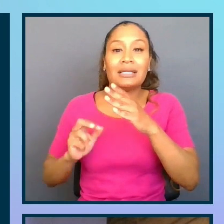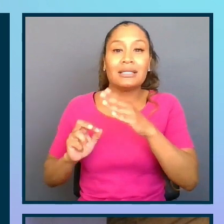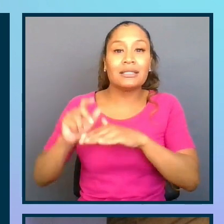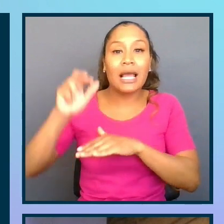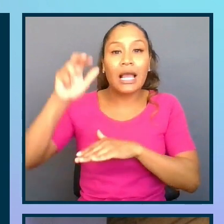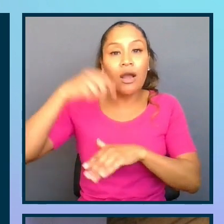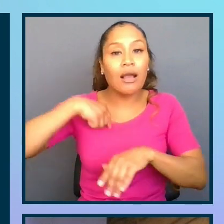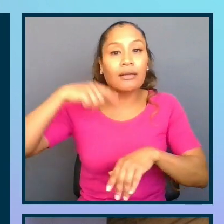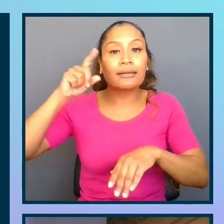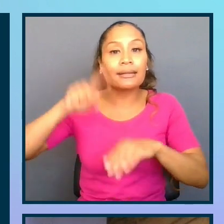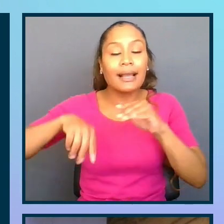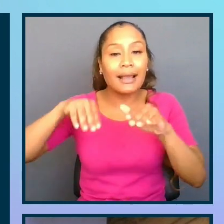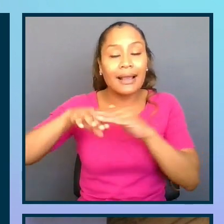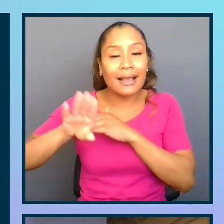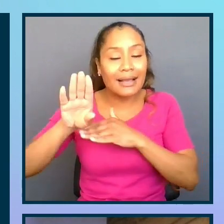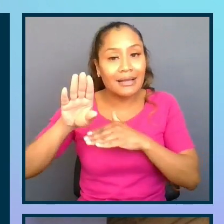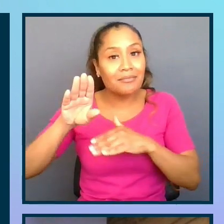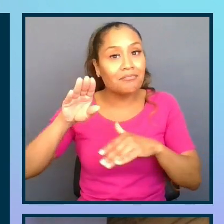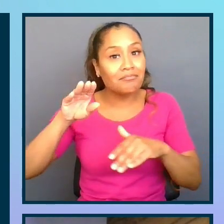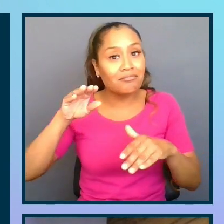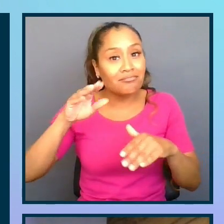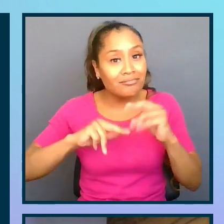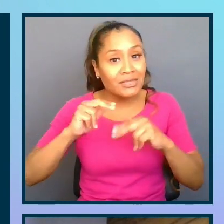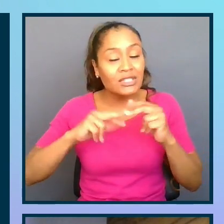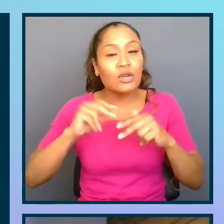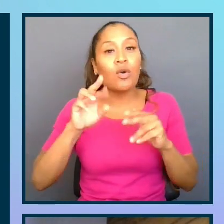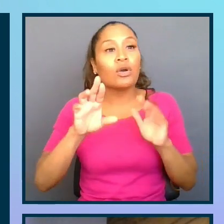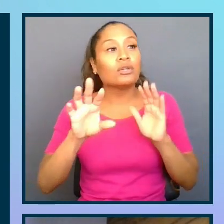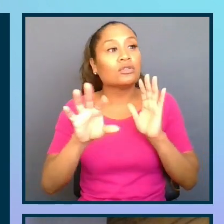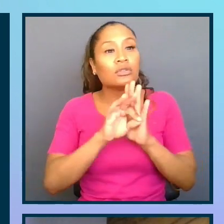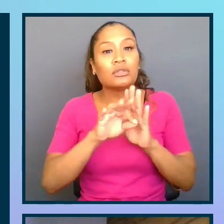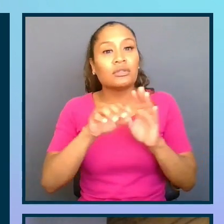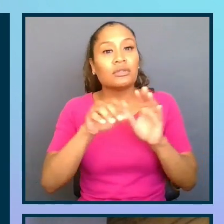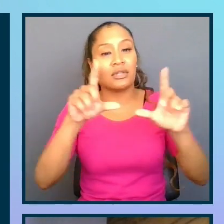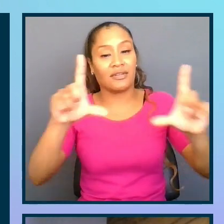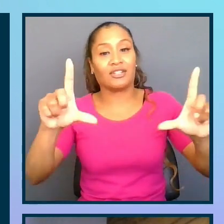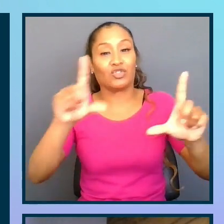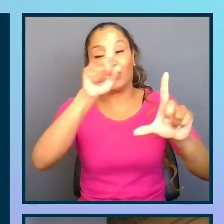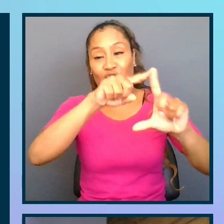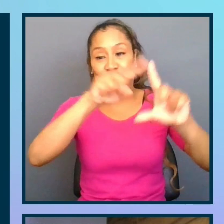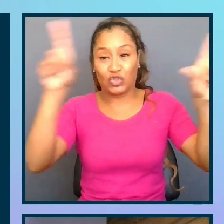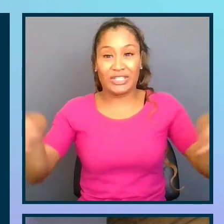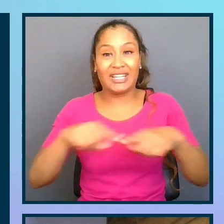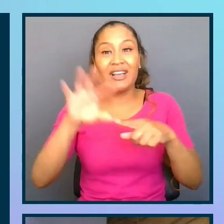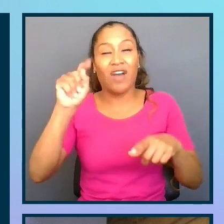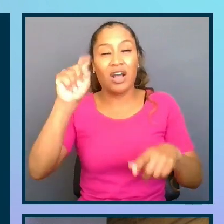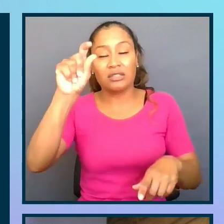or entering a building or the choice of front on a screen, which might prevent me from reading some of that content.